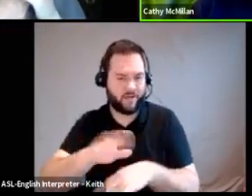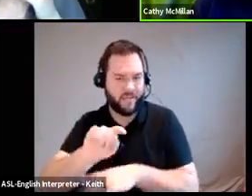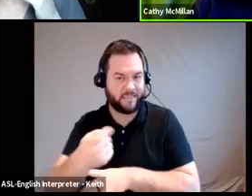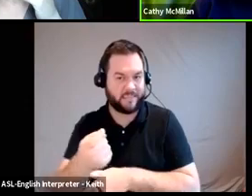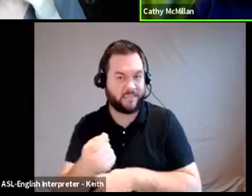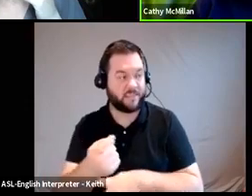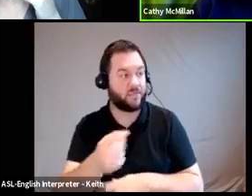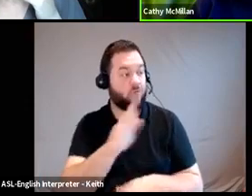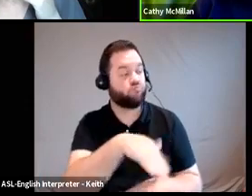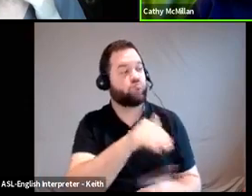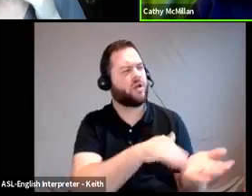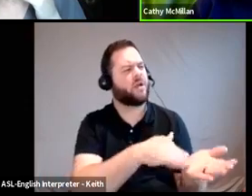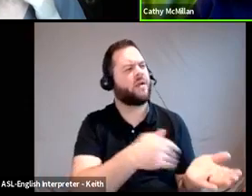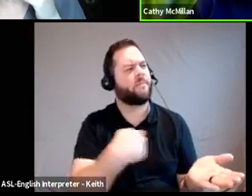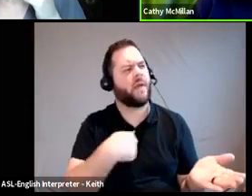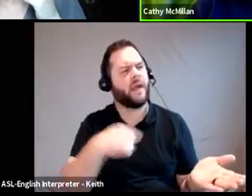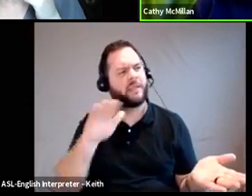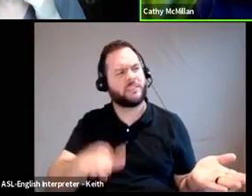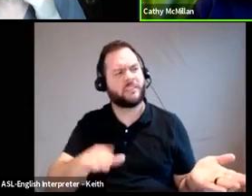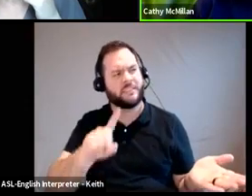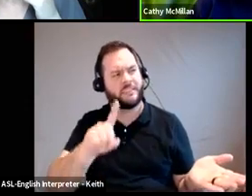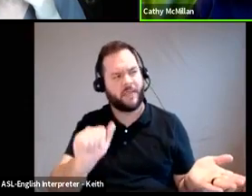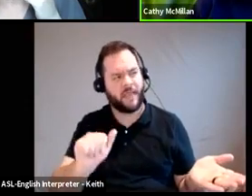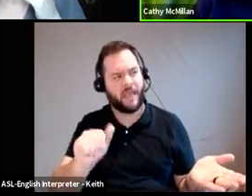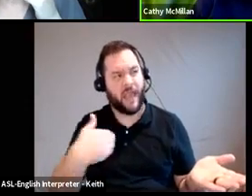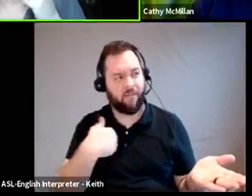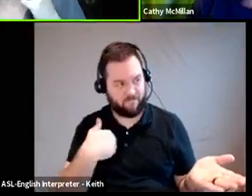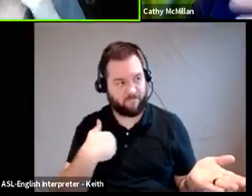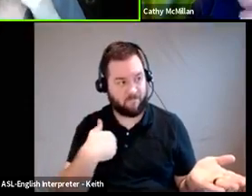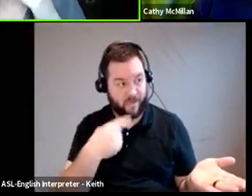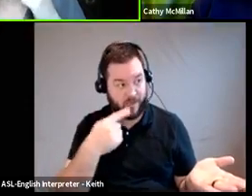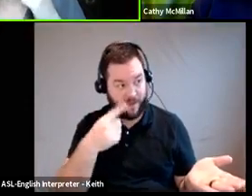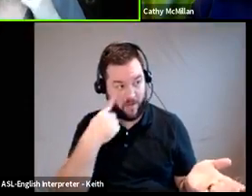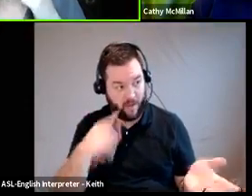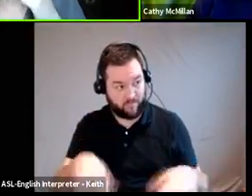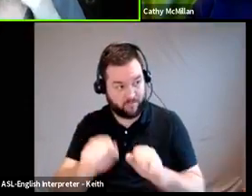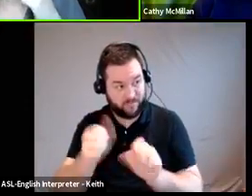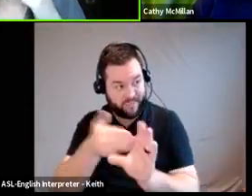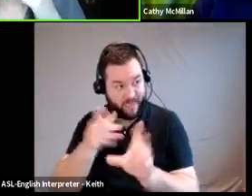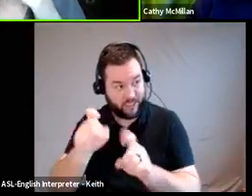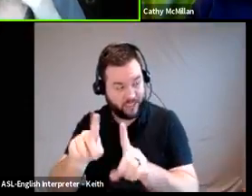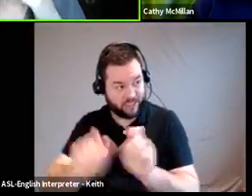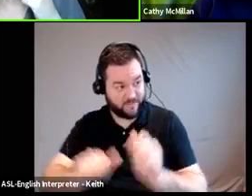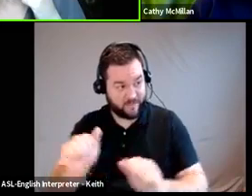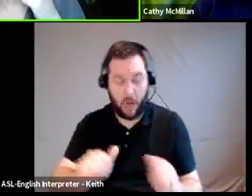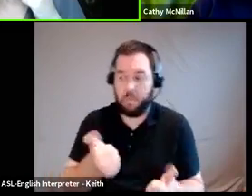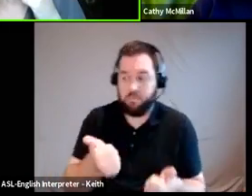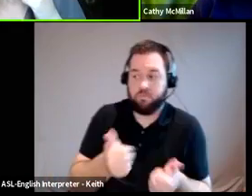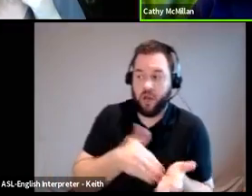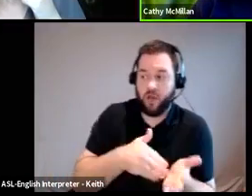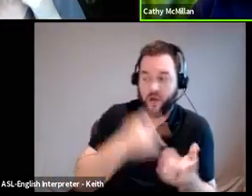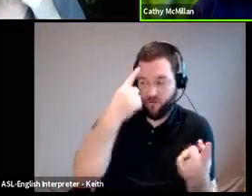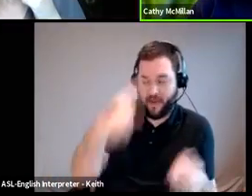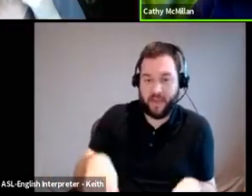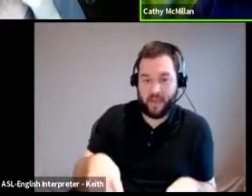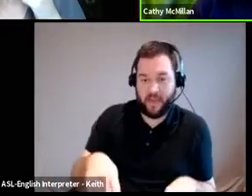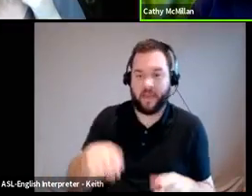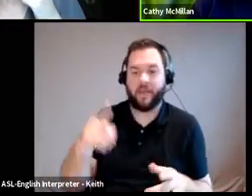recommended so if you go and you say. ay, I think my kid has allowed ay, I think my kid has a learning disability I'm going to book a cycad. like I mean like I mean with my youngest I was I mean with my youngest I was